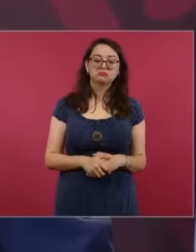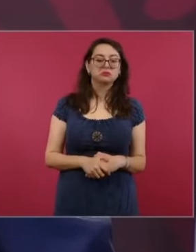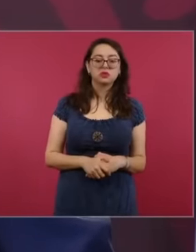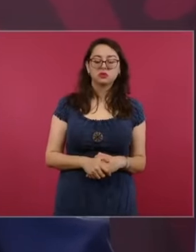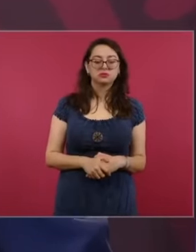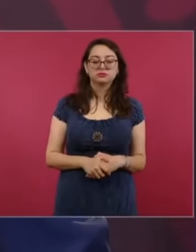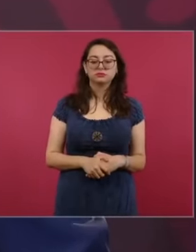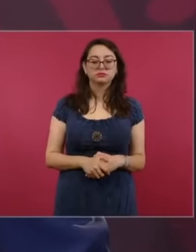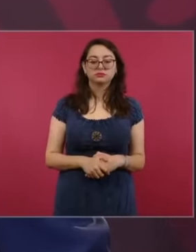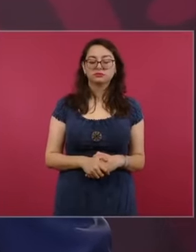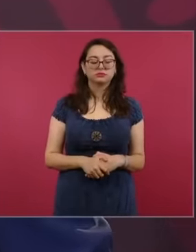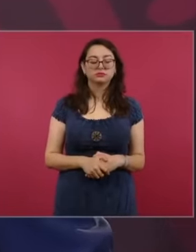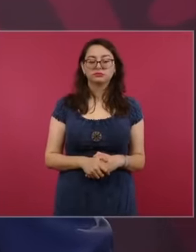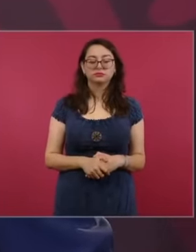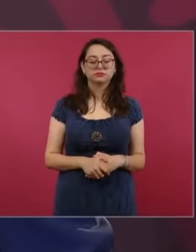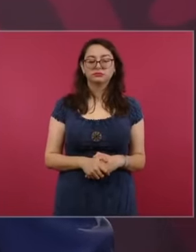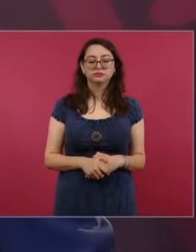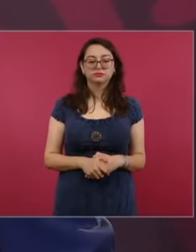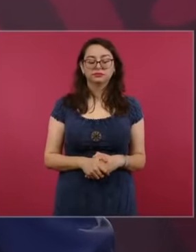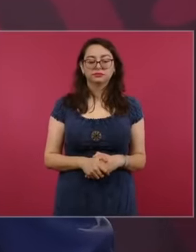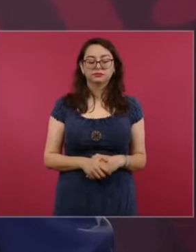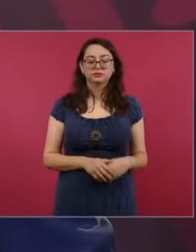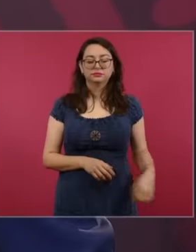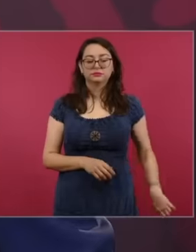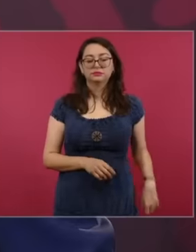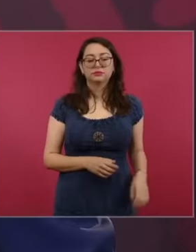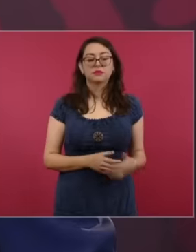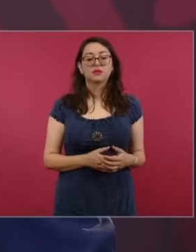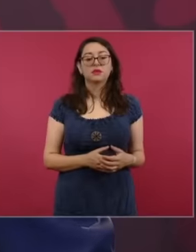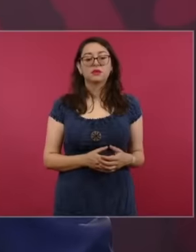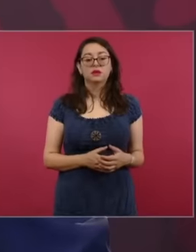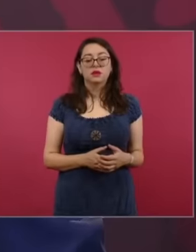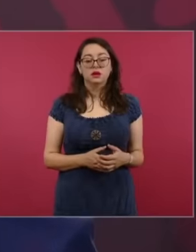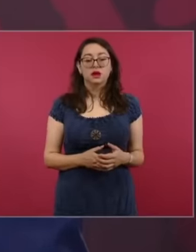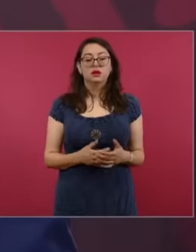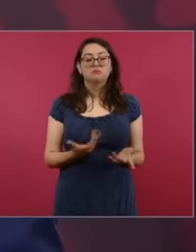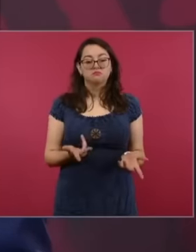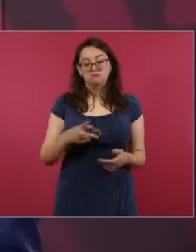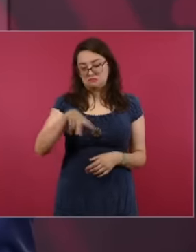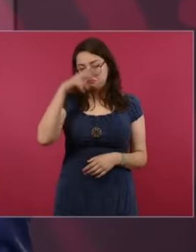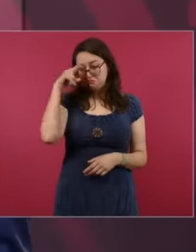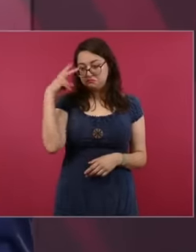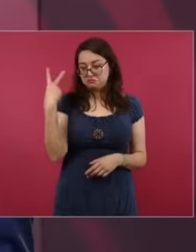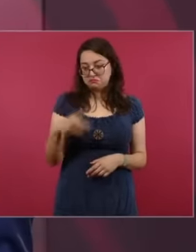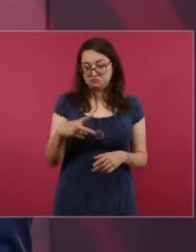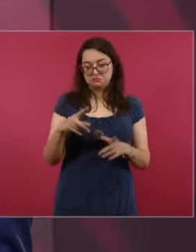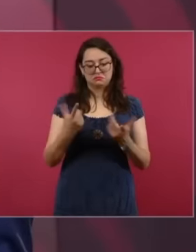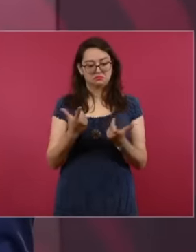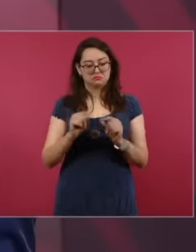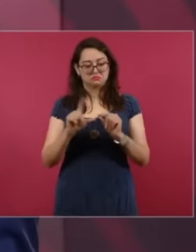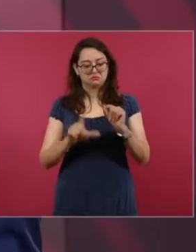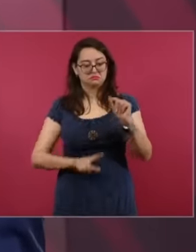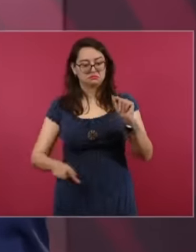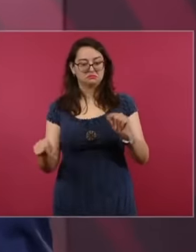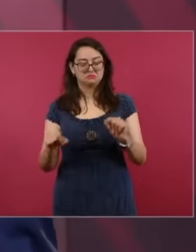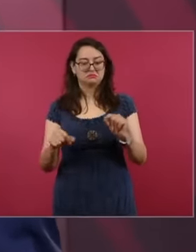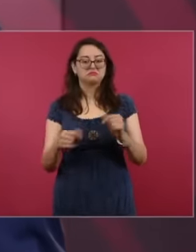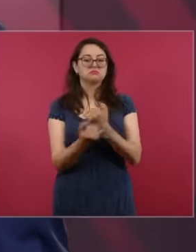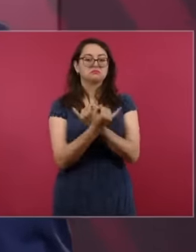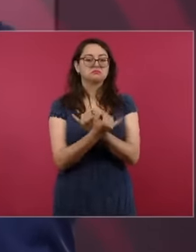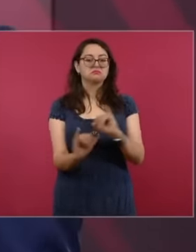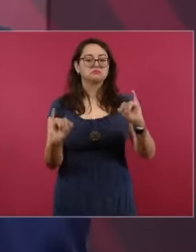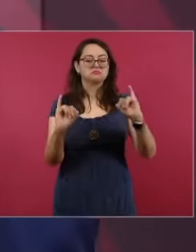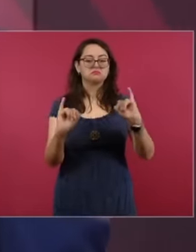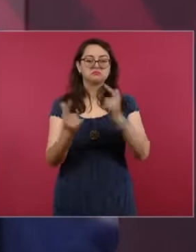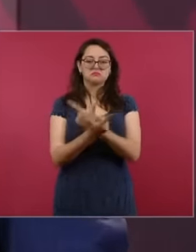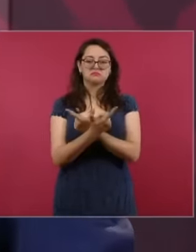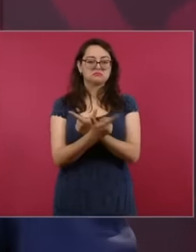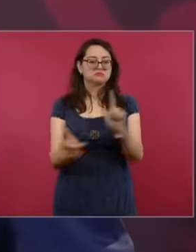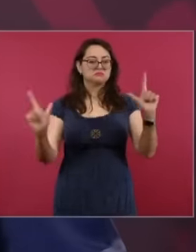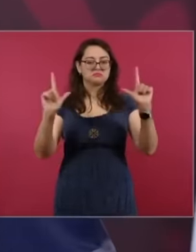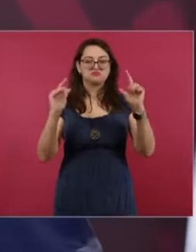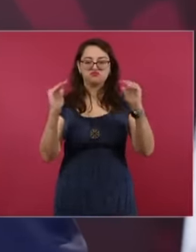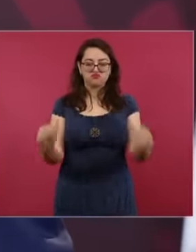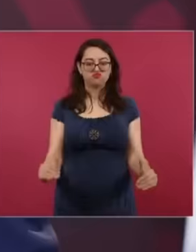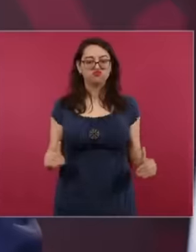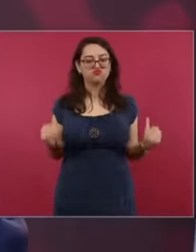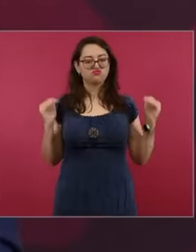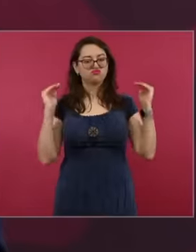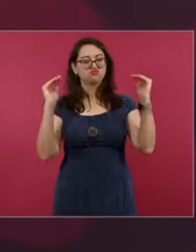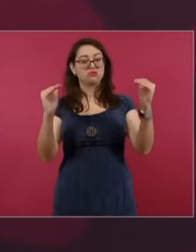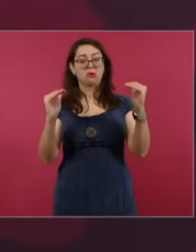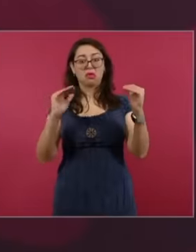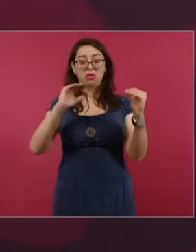now Mexico is a free sovereign independent country, we are not a colony of any